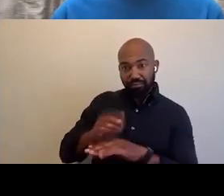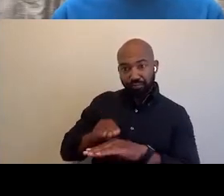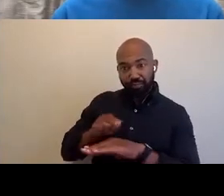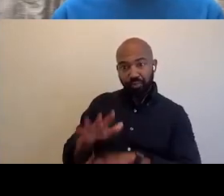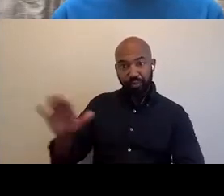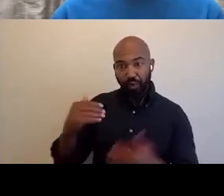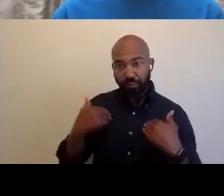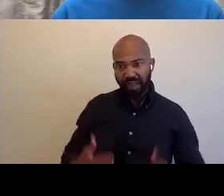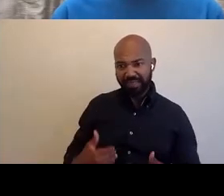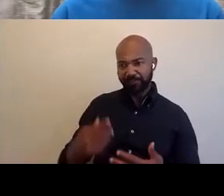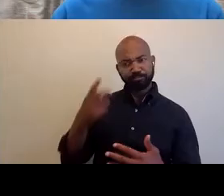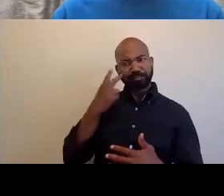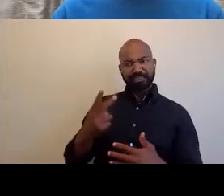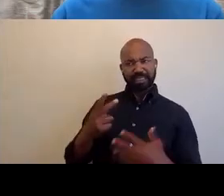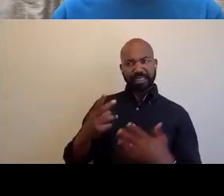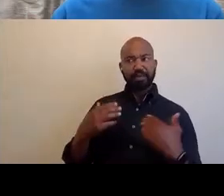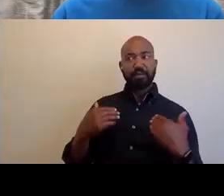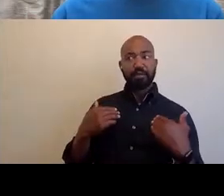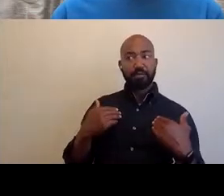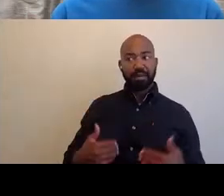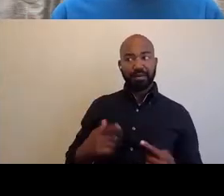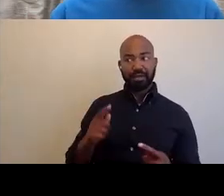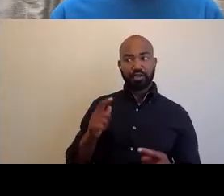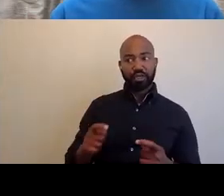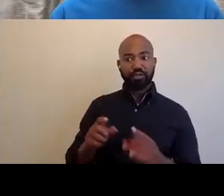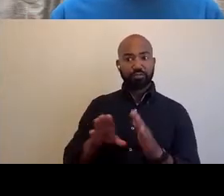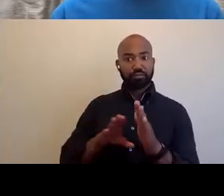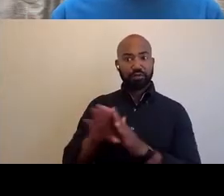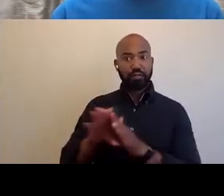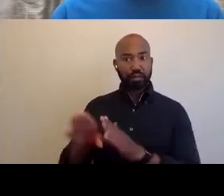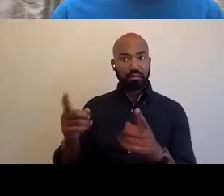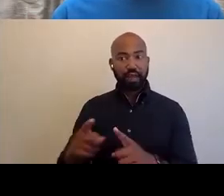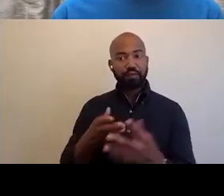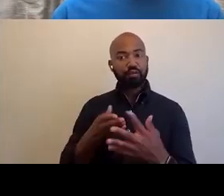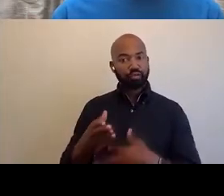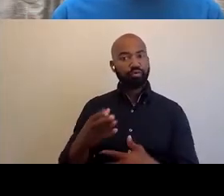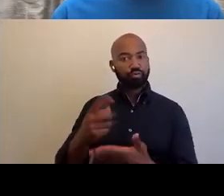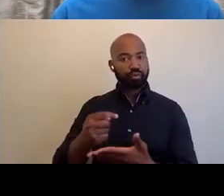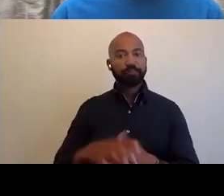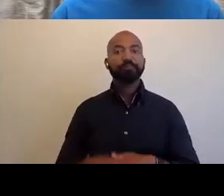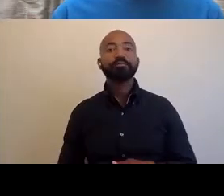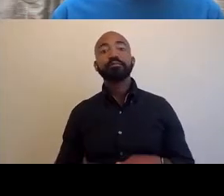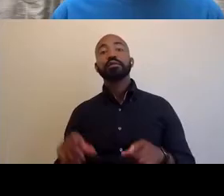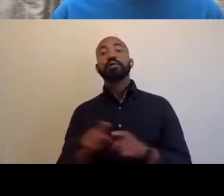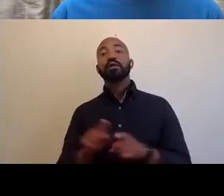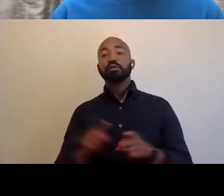that we anticipate comes from estrogen. We also see decreased testicular volume as well as decreased sperm production.